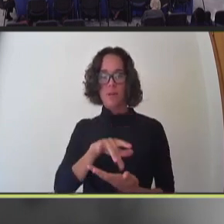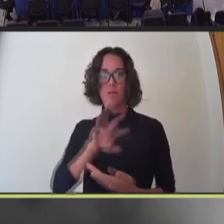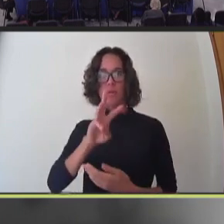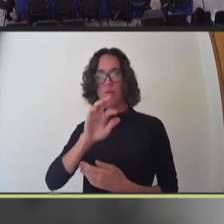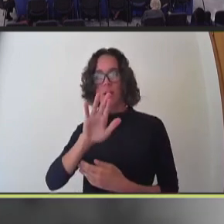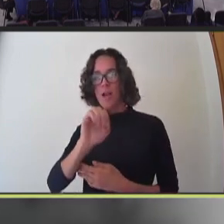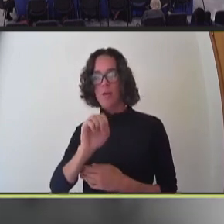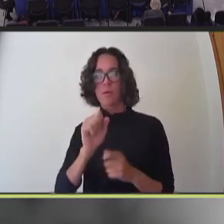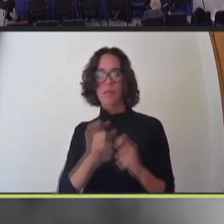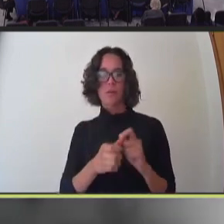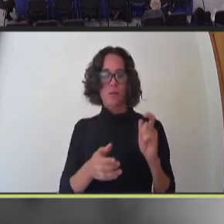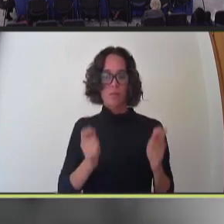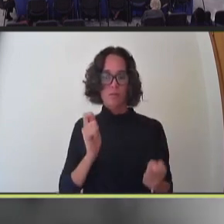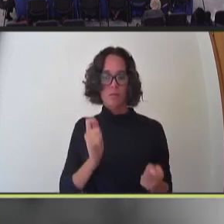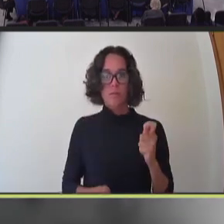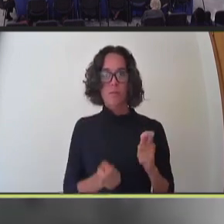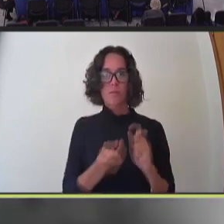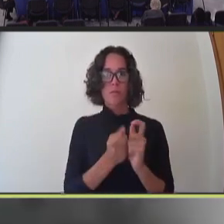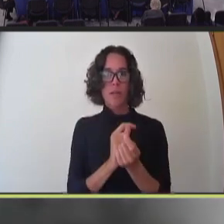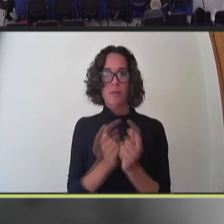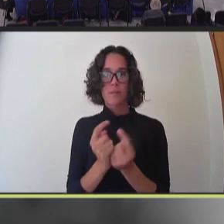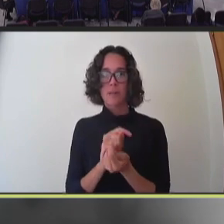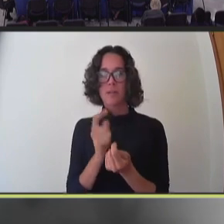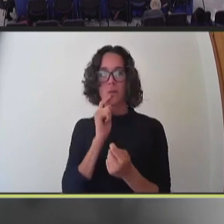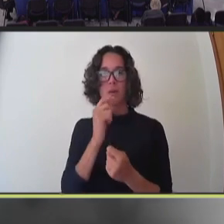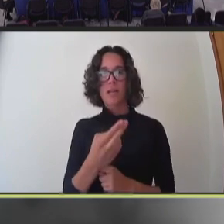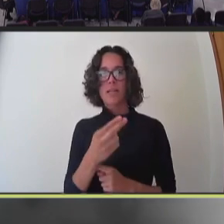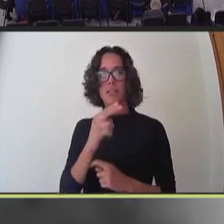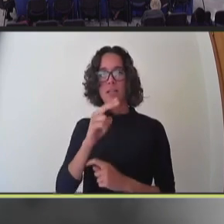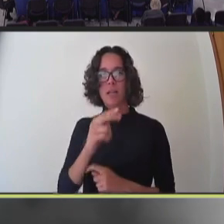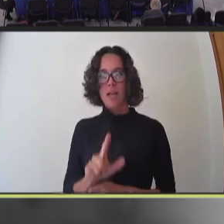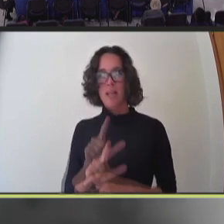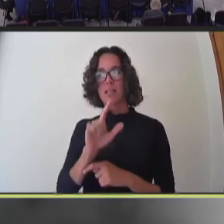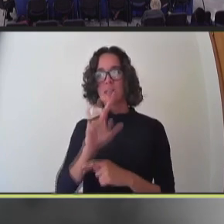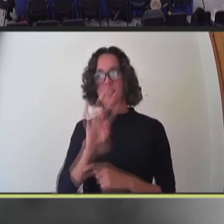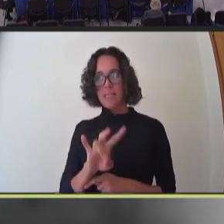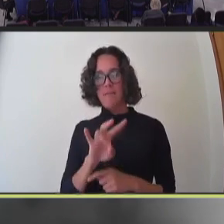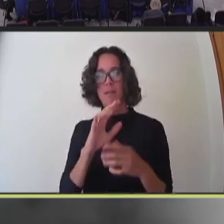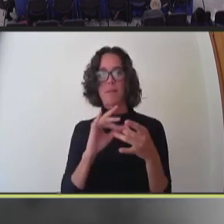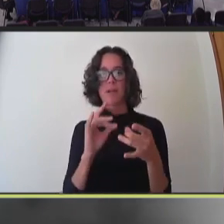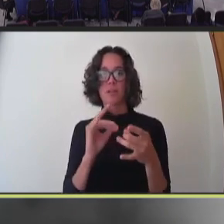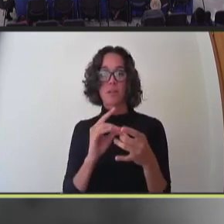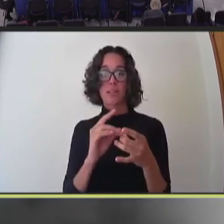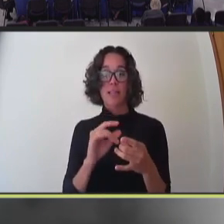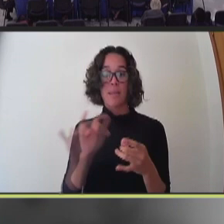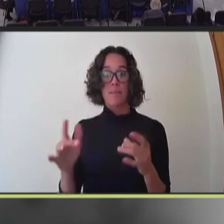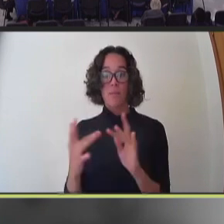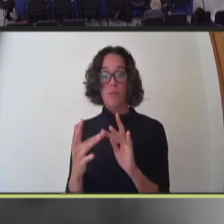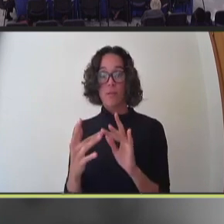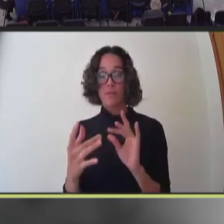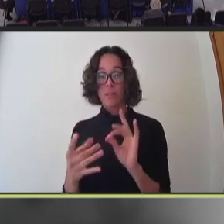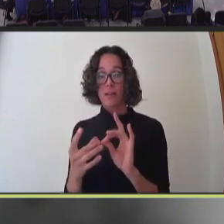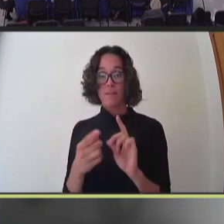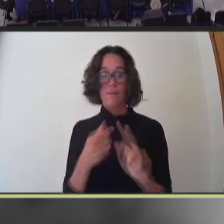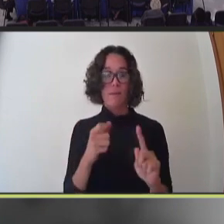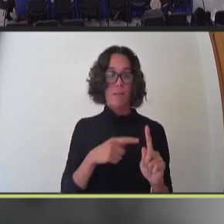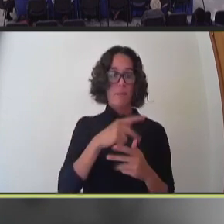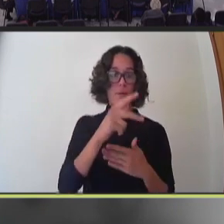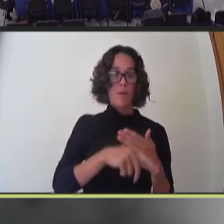into the HL7 messaging. And then we have that single point of connection from the middleware program to the IZ Gateway.